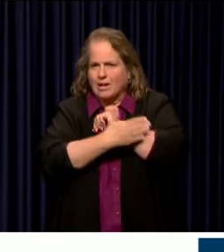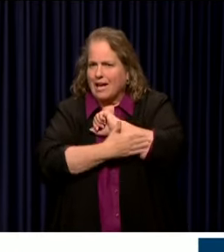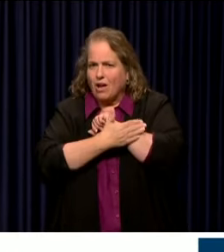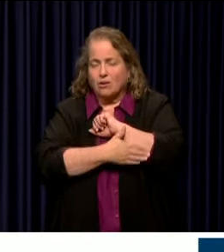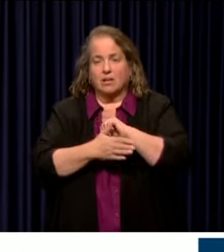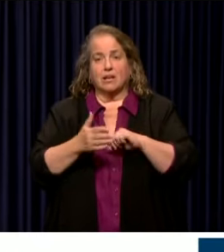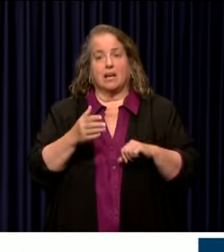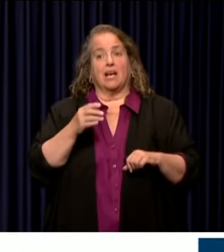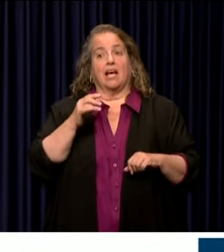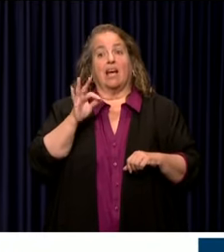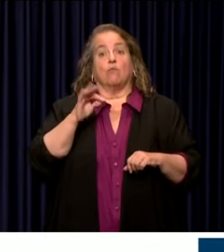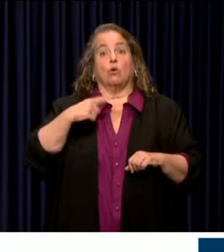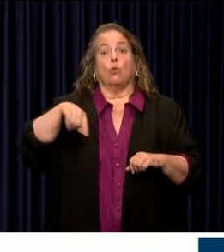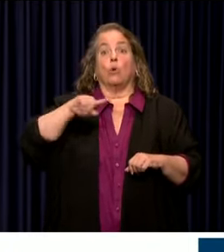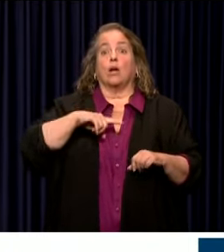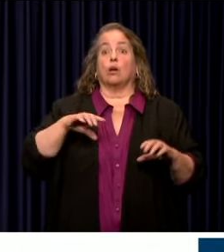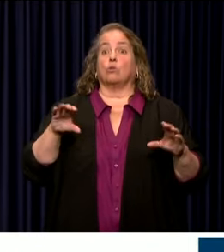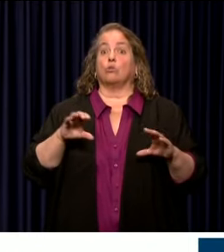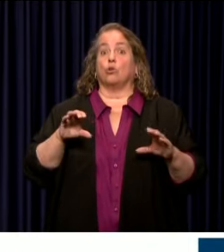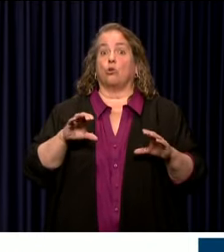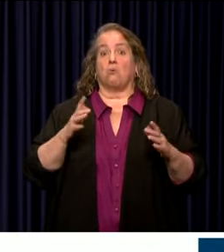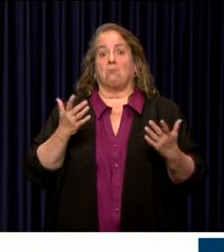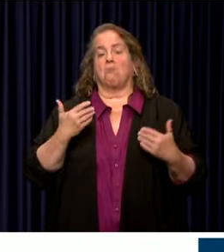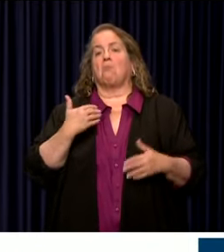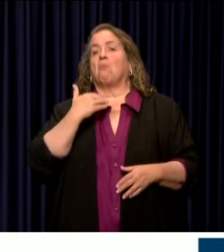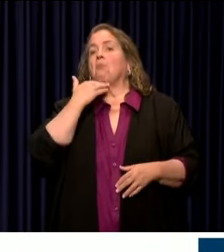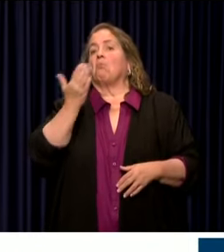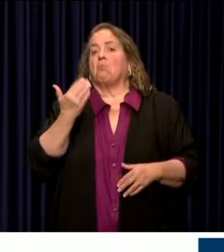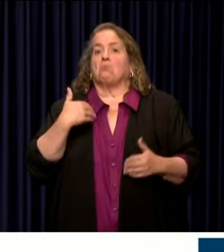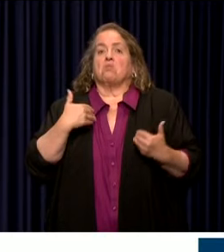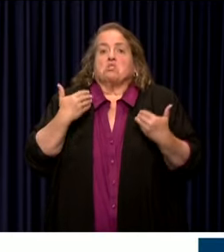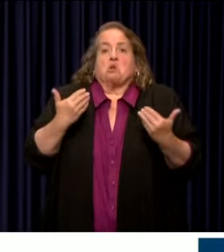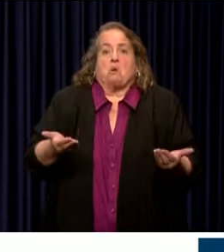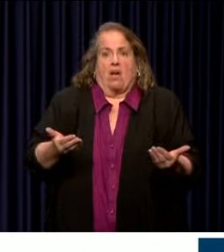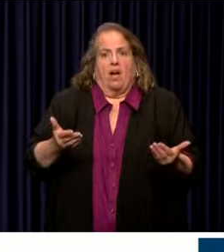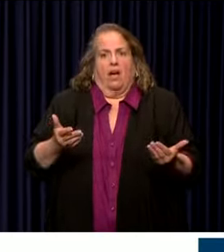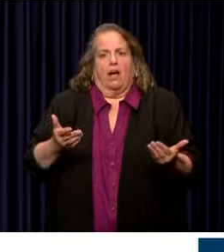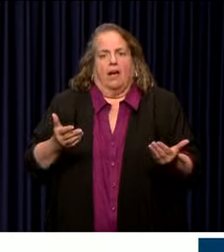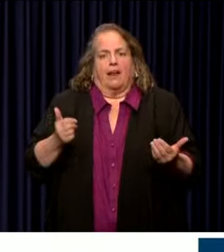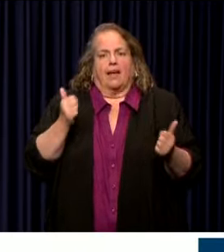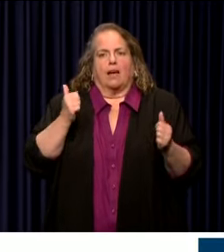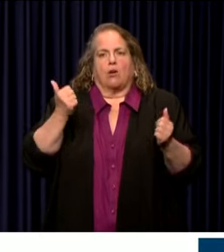THE OTHER THING THAT WE'VE ASKED